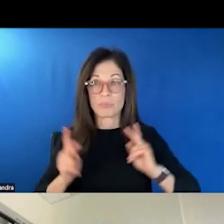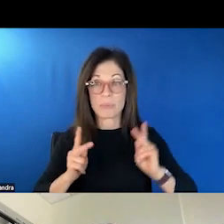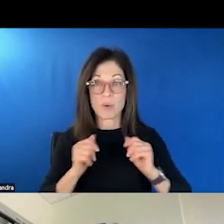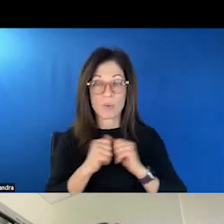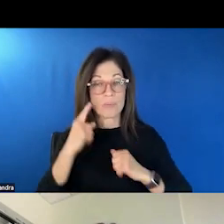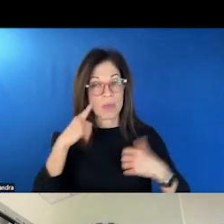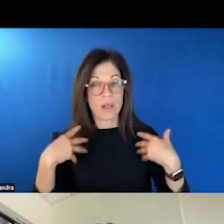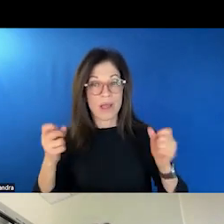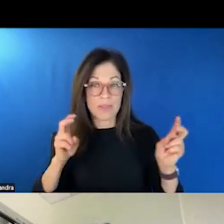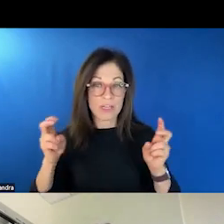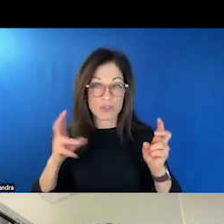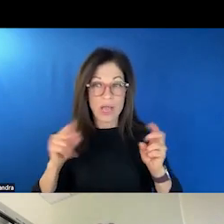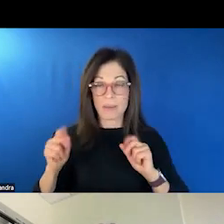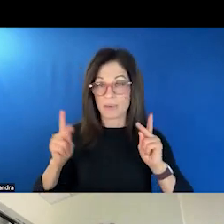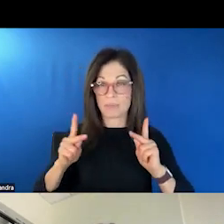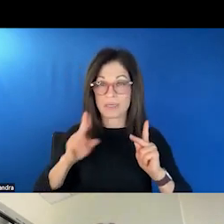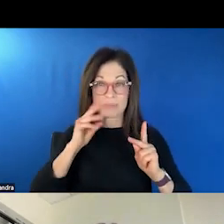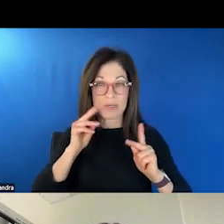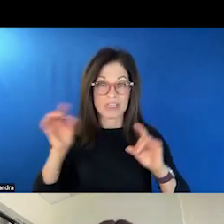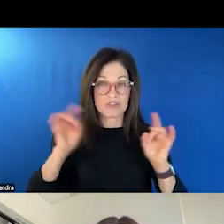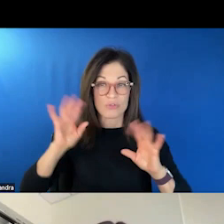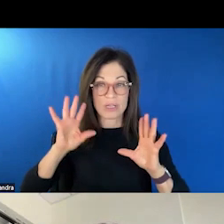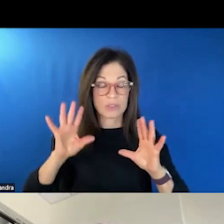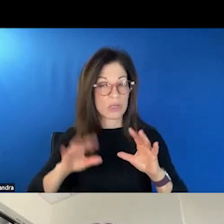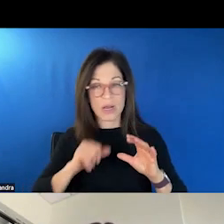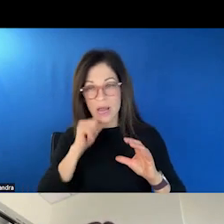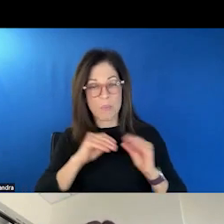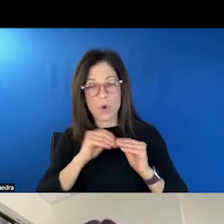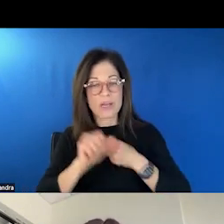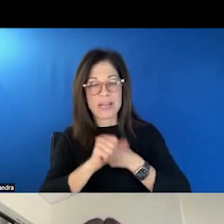ISSUES OR IN CRISIS ARE NO MORE DANGEROUS THAN THE AVERAGE